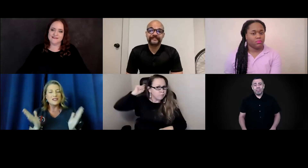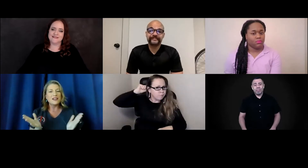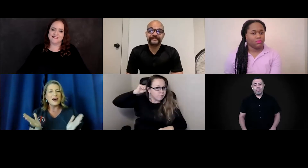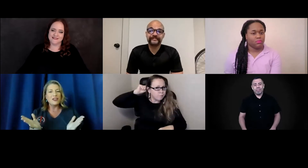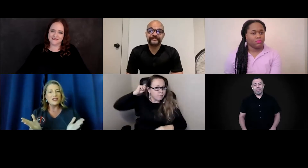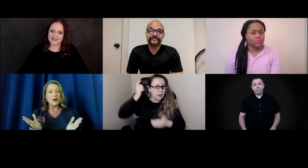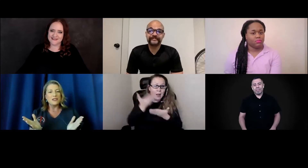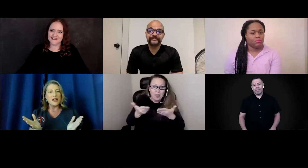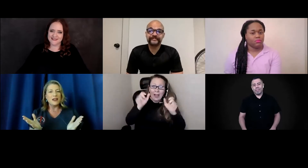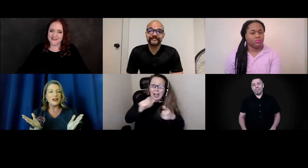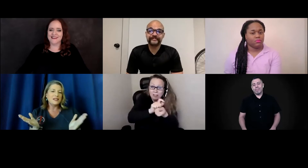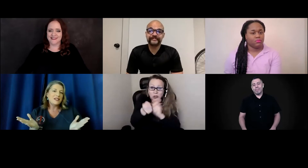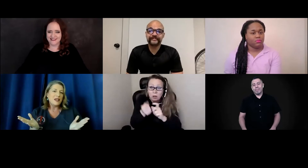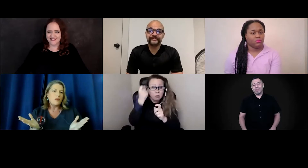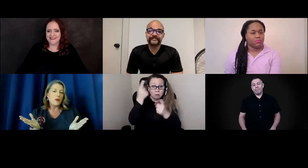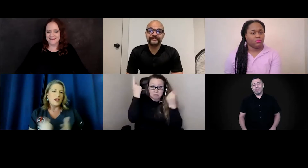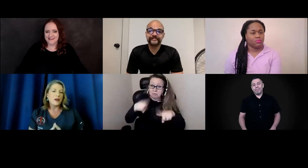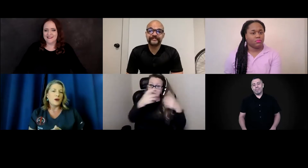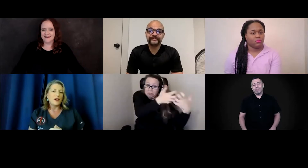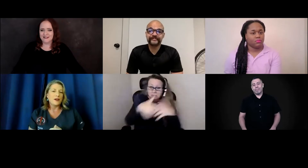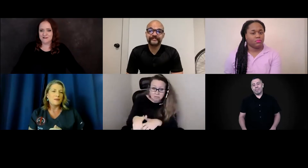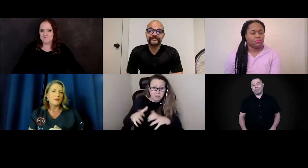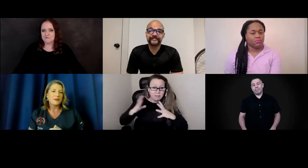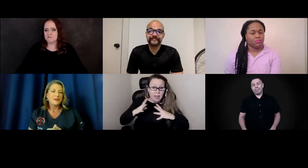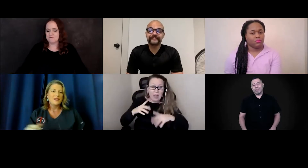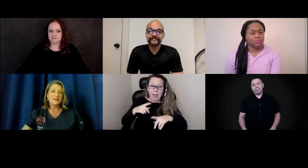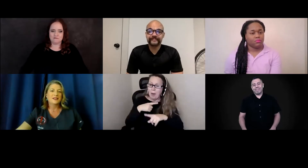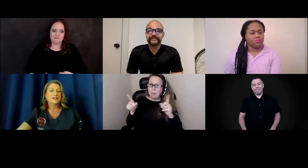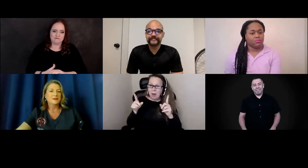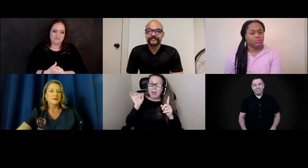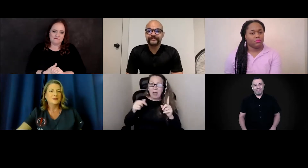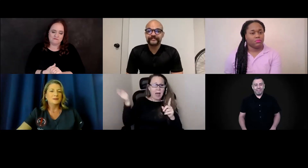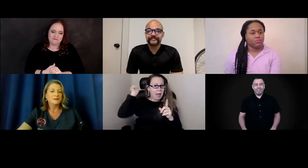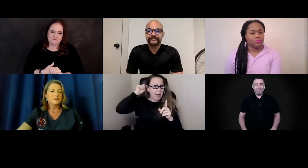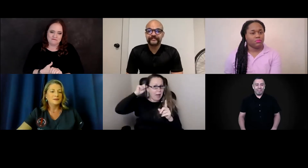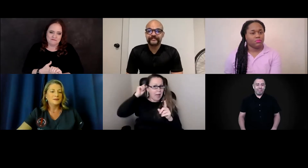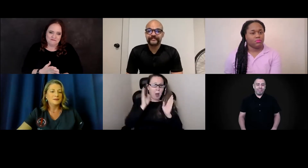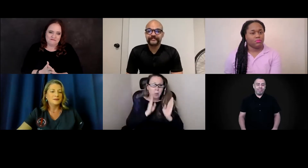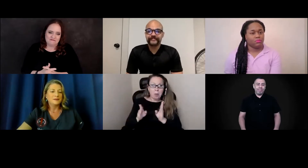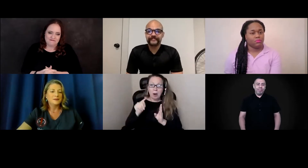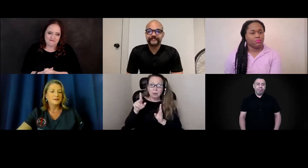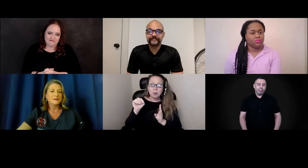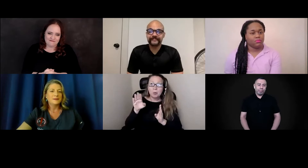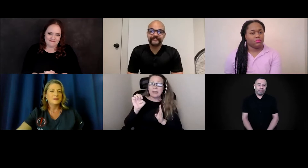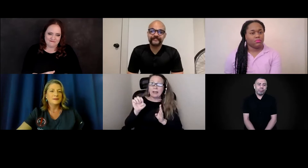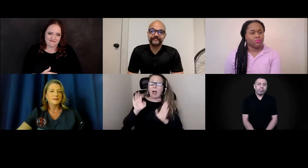We still got the job done, and as a team we made it work.